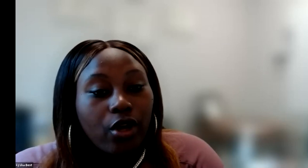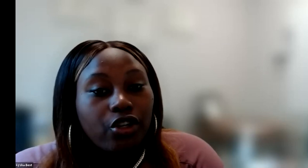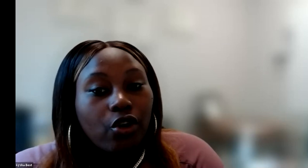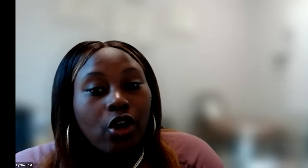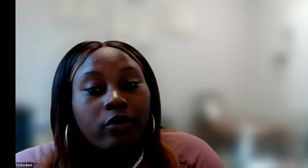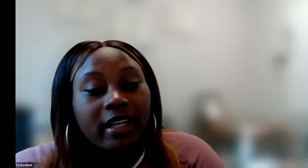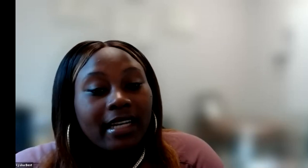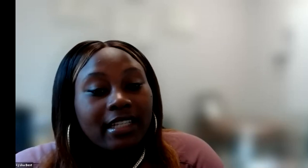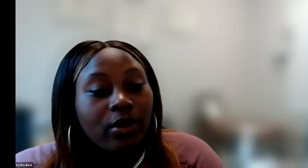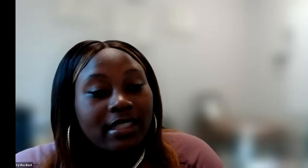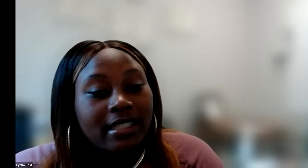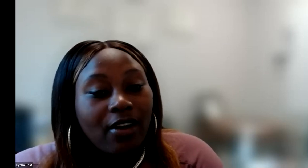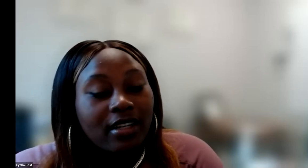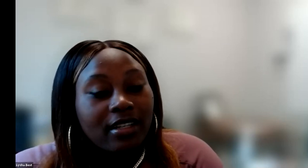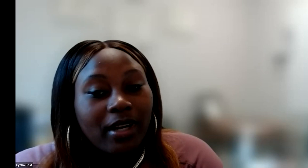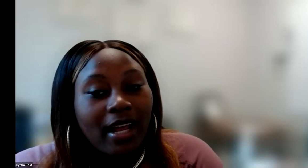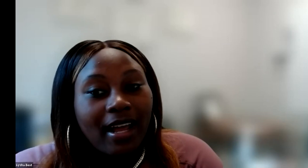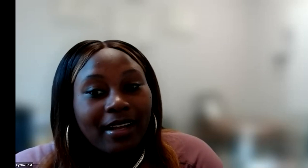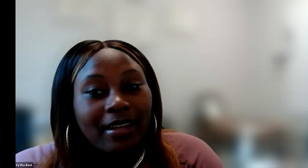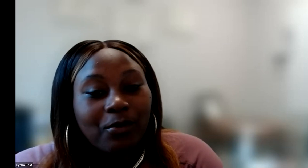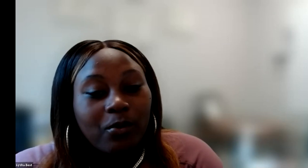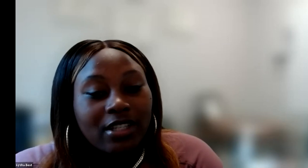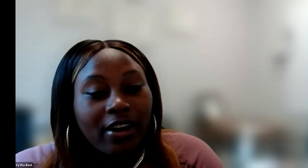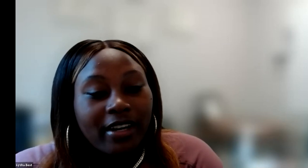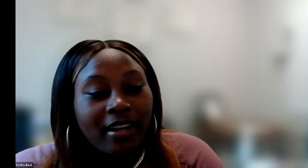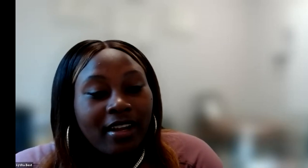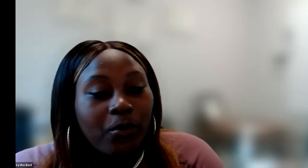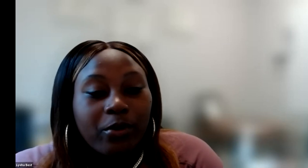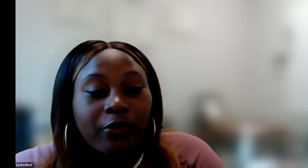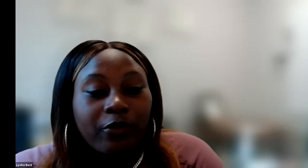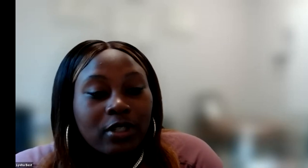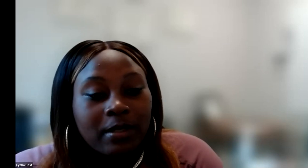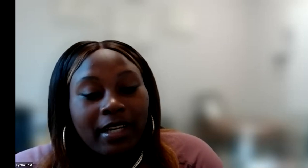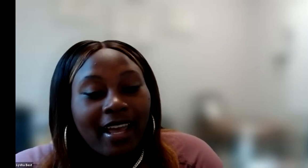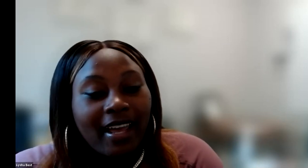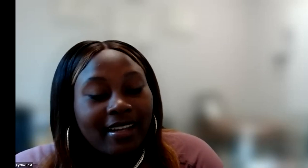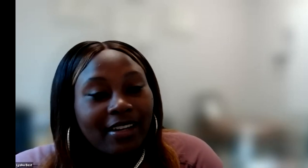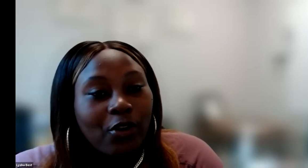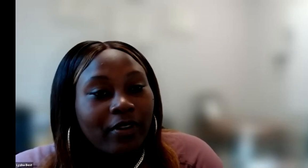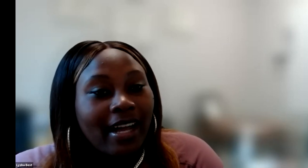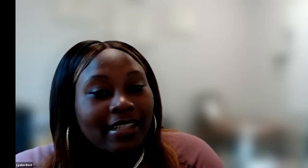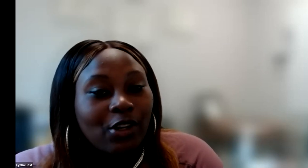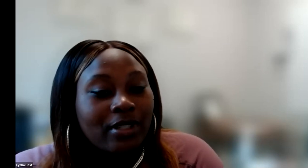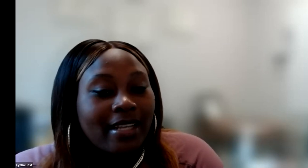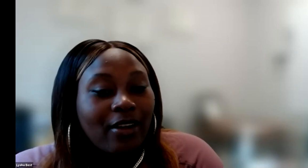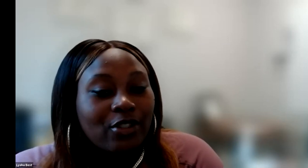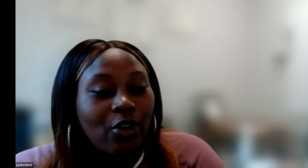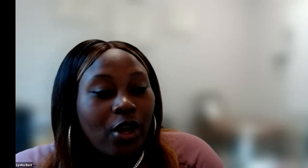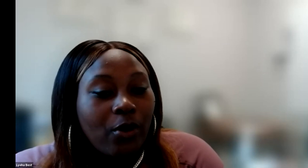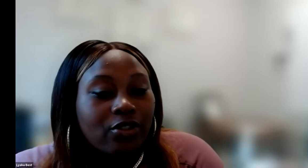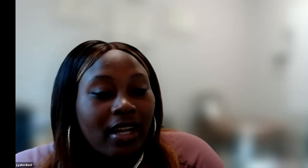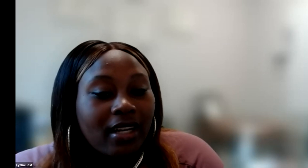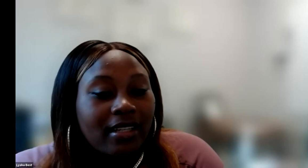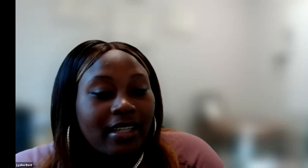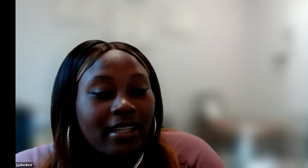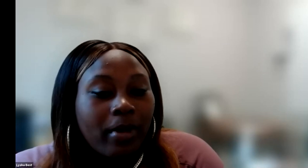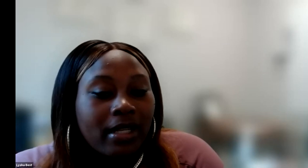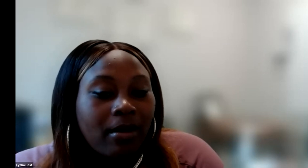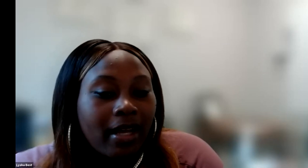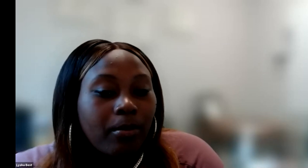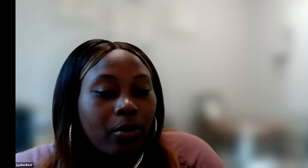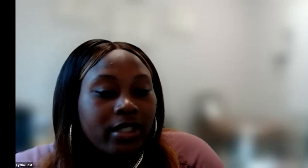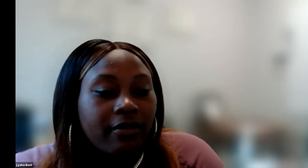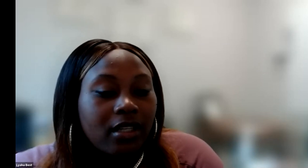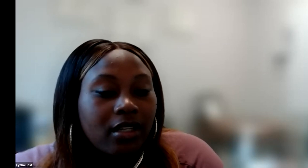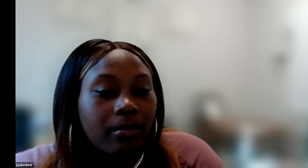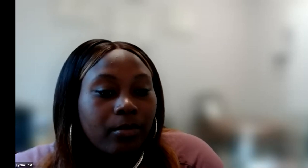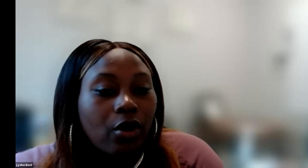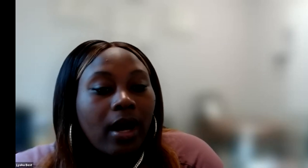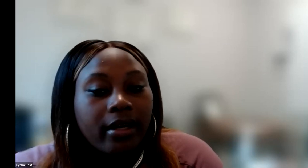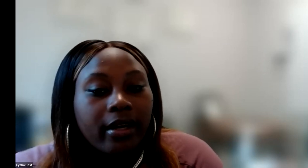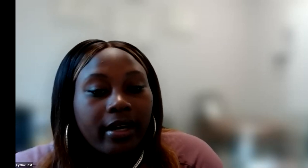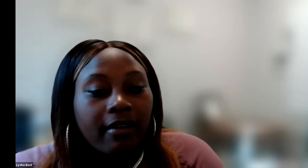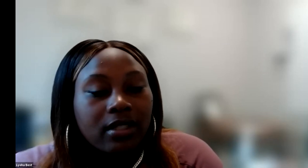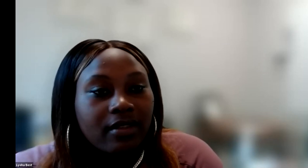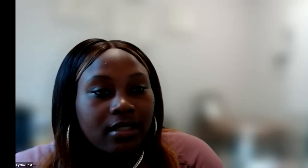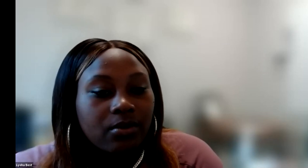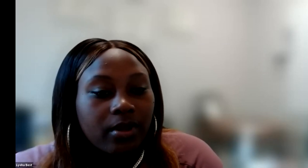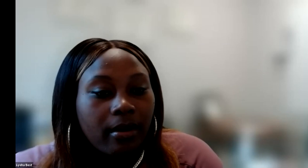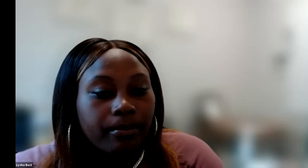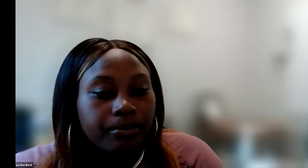I know you know Kobe kind of slowed us down because when I, when we started, we were full speed ahead and then Kobe kind of slow us down so we're trying to get that momentum backup but we're definitely going to go out there and have those conversations